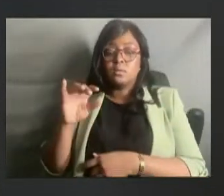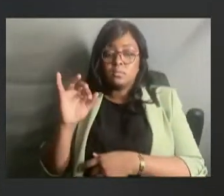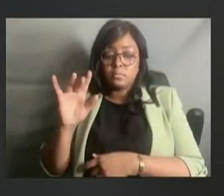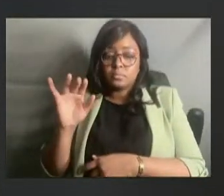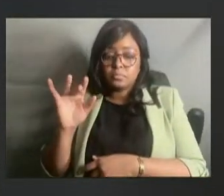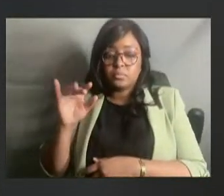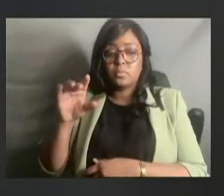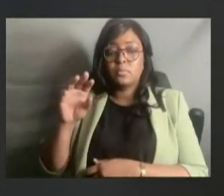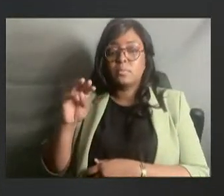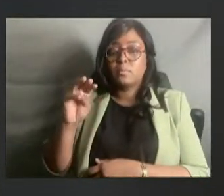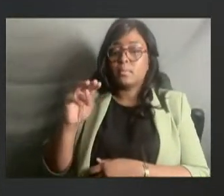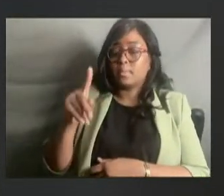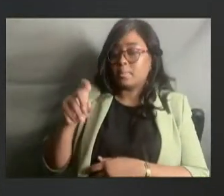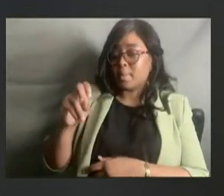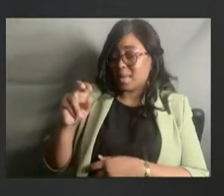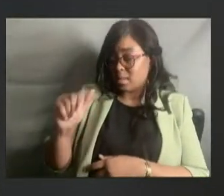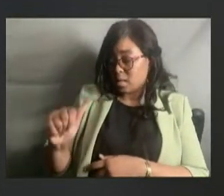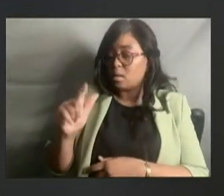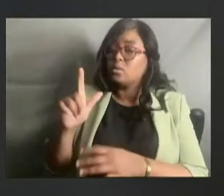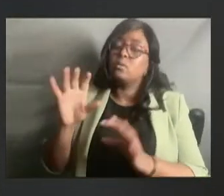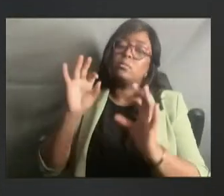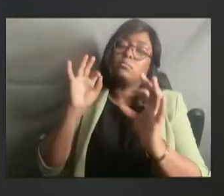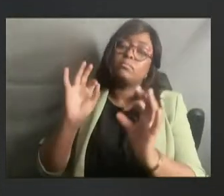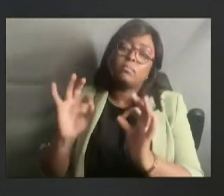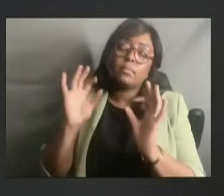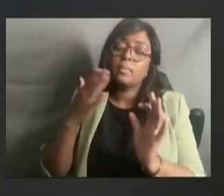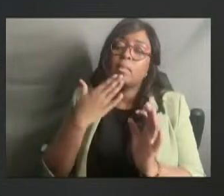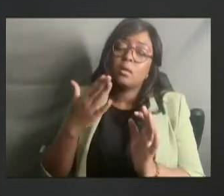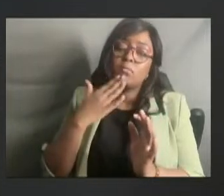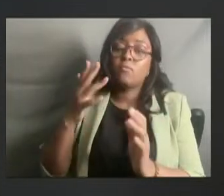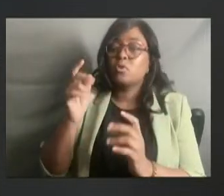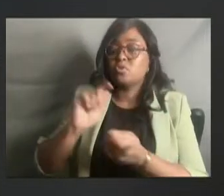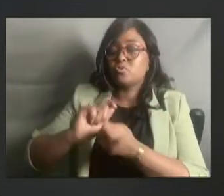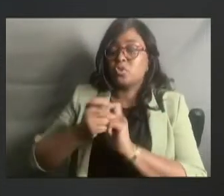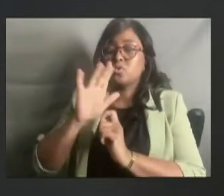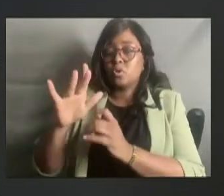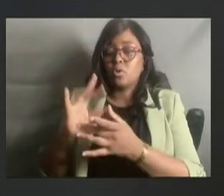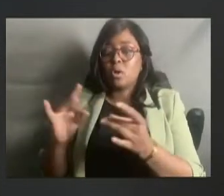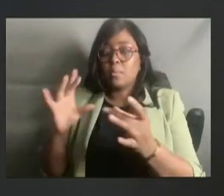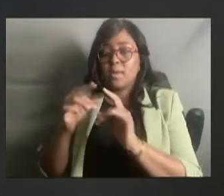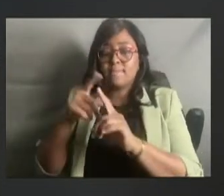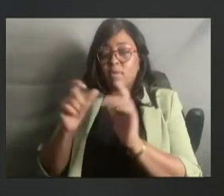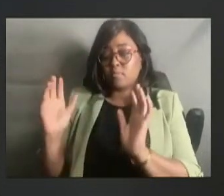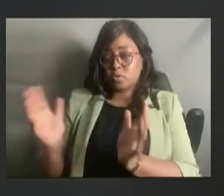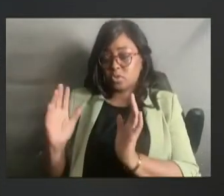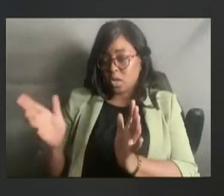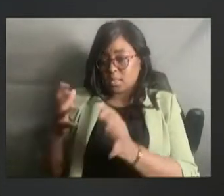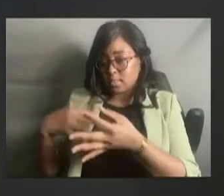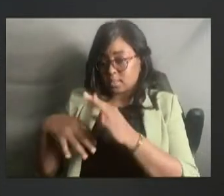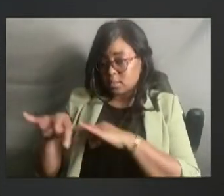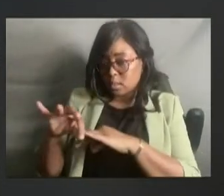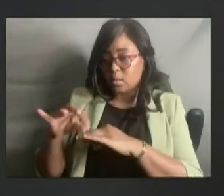Penna, you are a gem for switching your comment to the